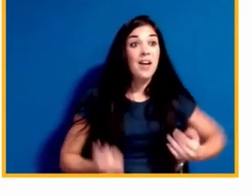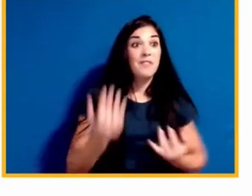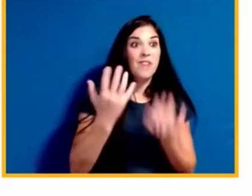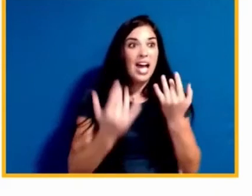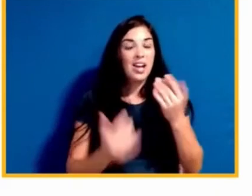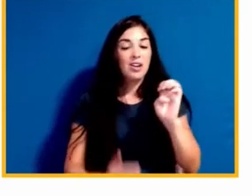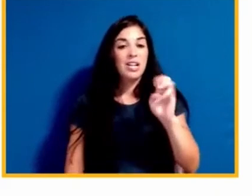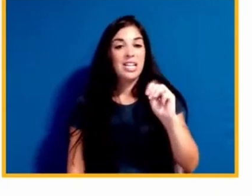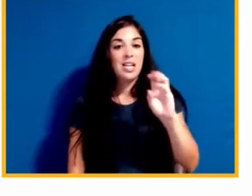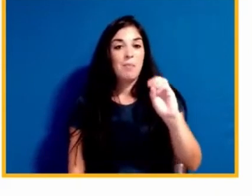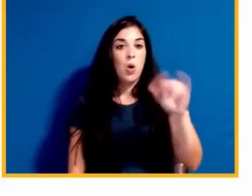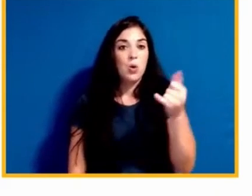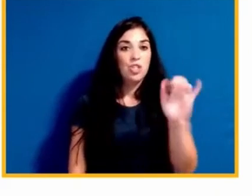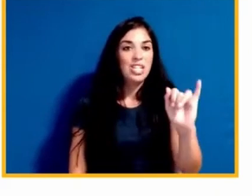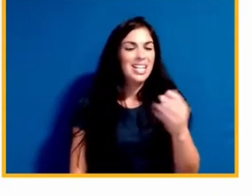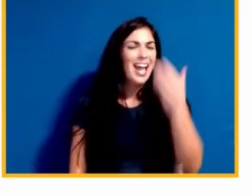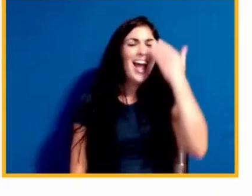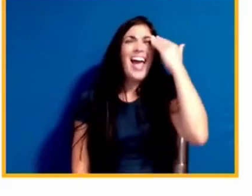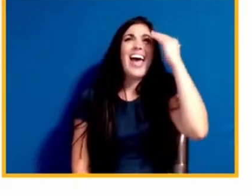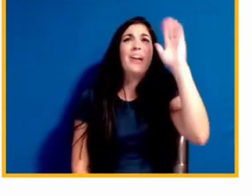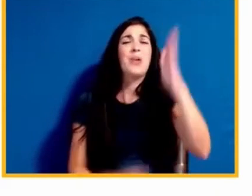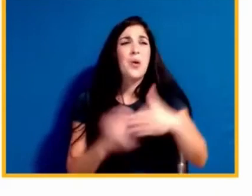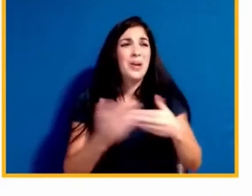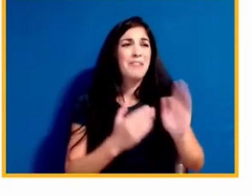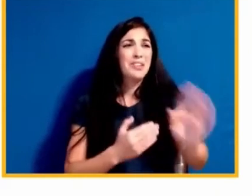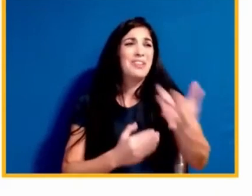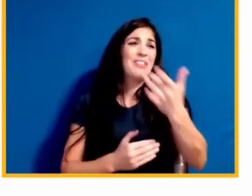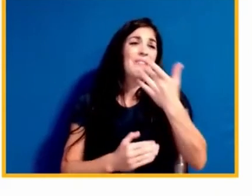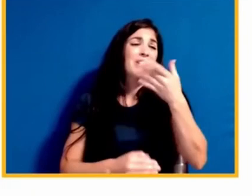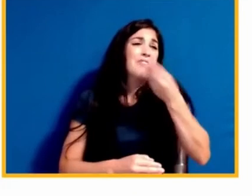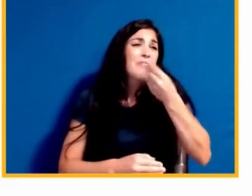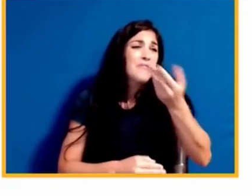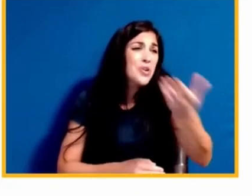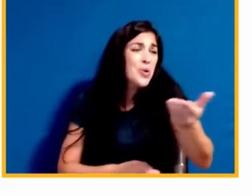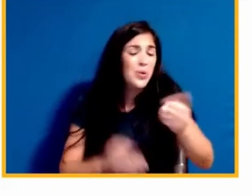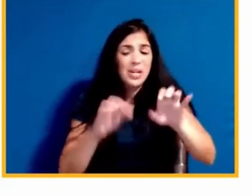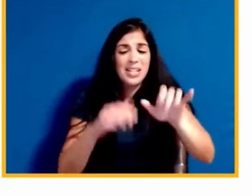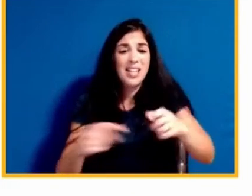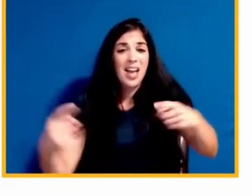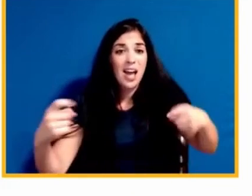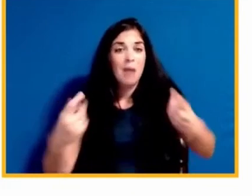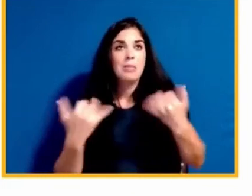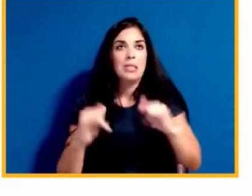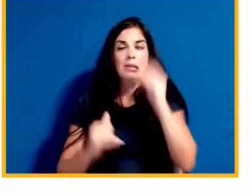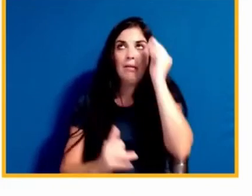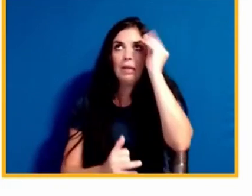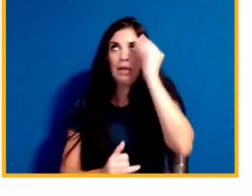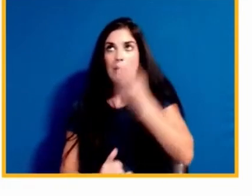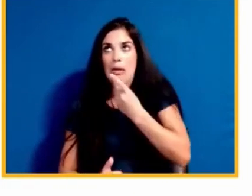I don't know, put some, whatever your favorite food is, because I'm still thinking about dinner on the side, I mean,